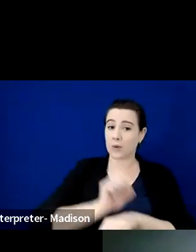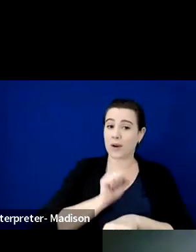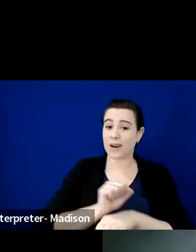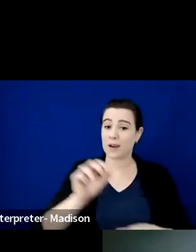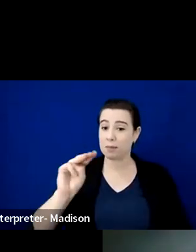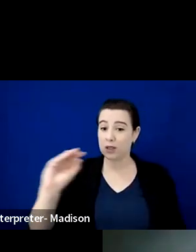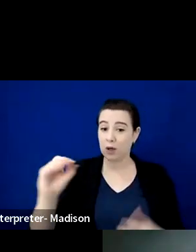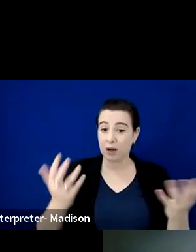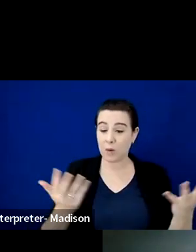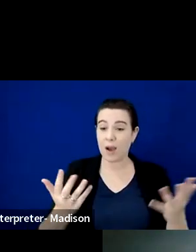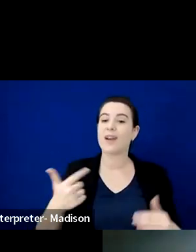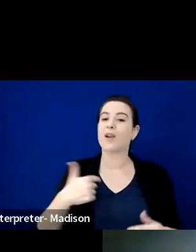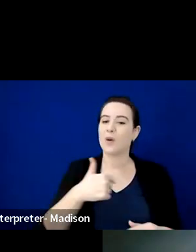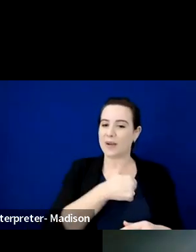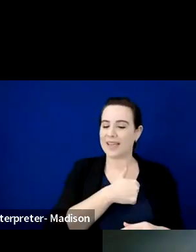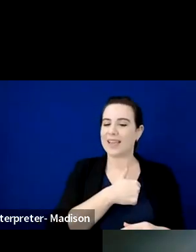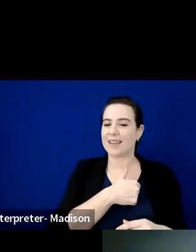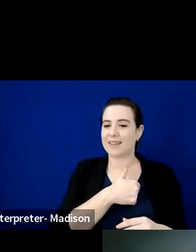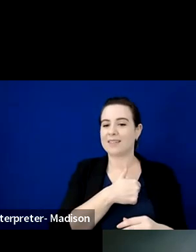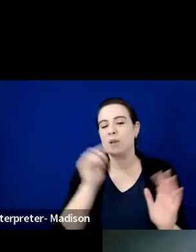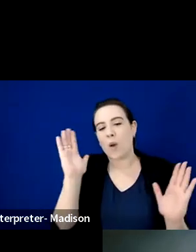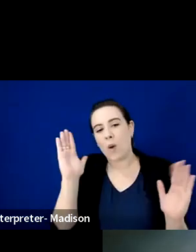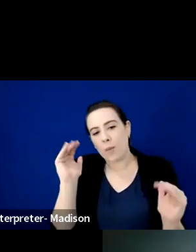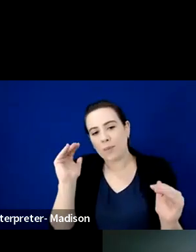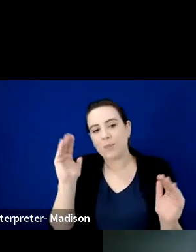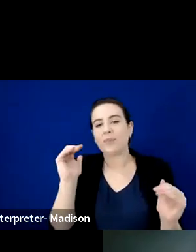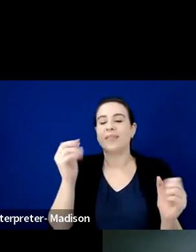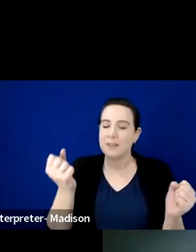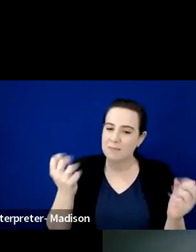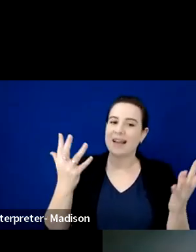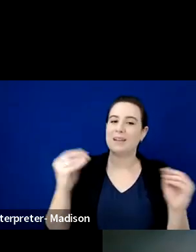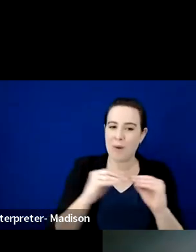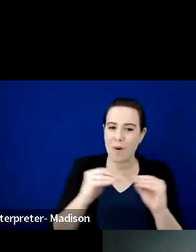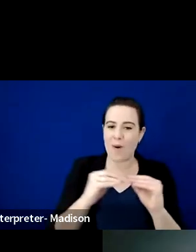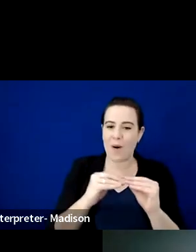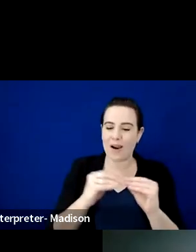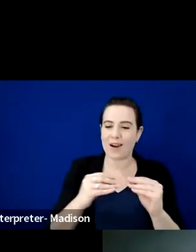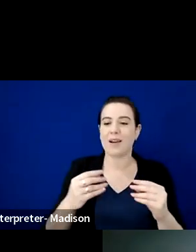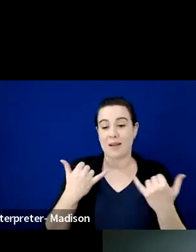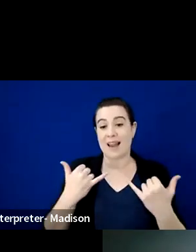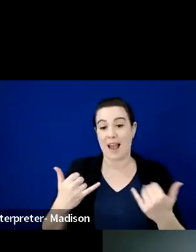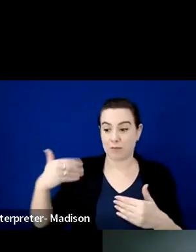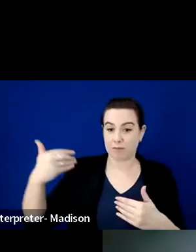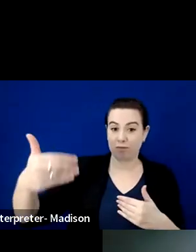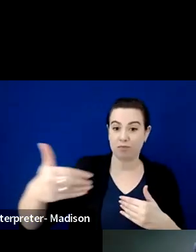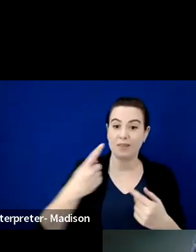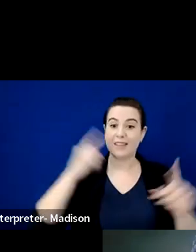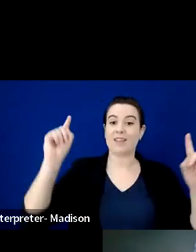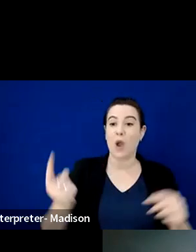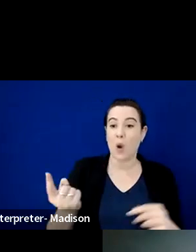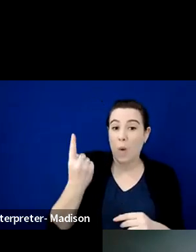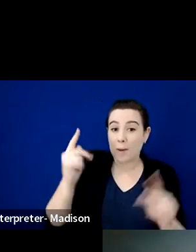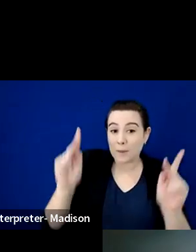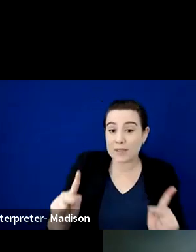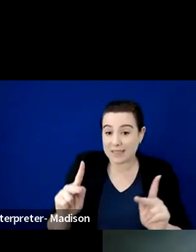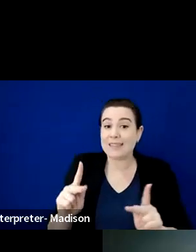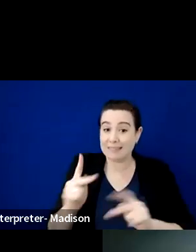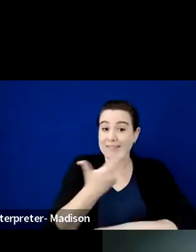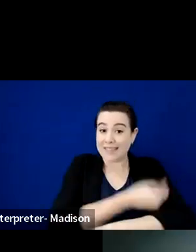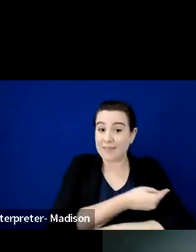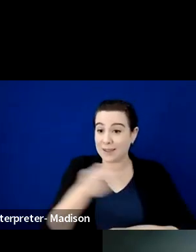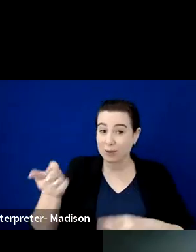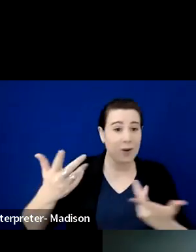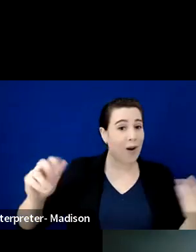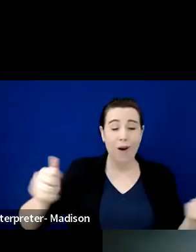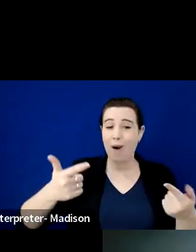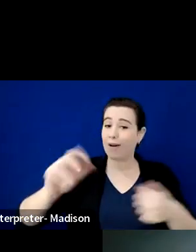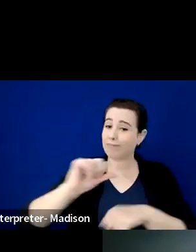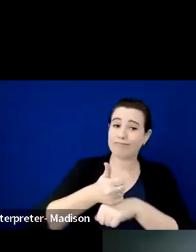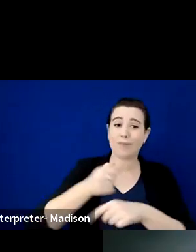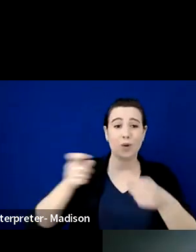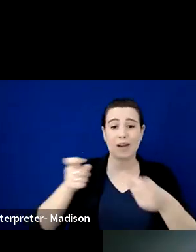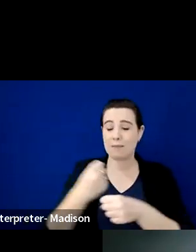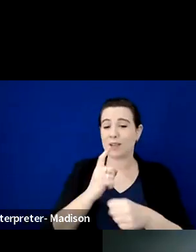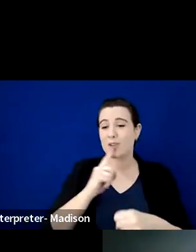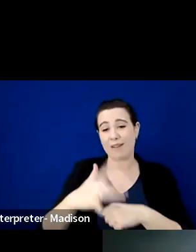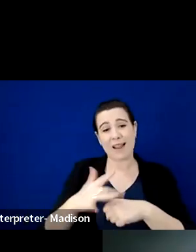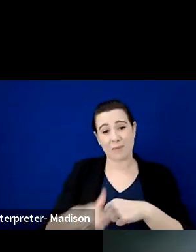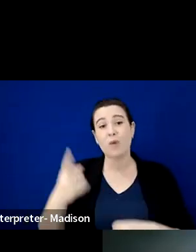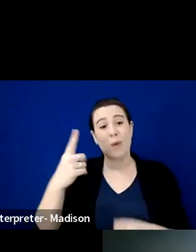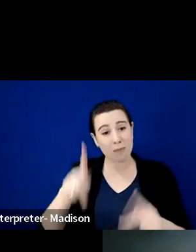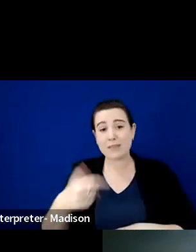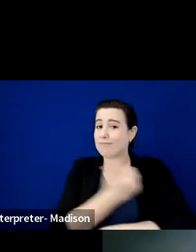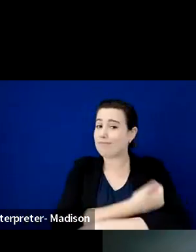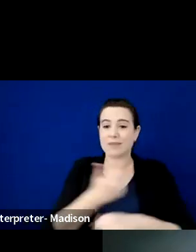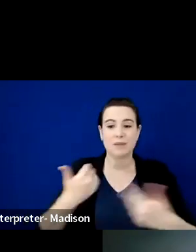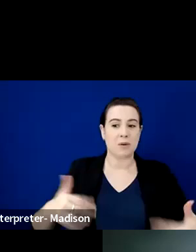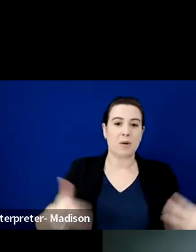If you don't mind me adding, Pat, I just can't help myself.